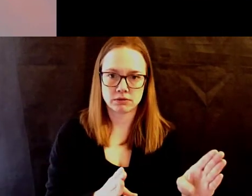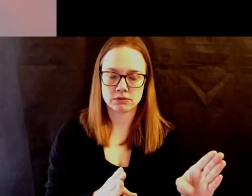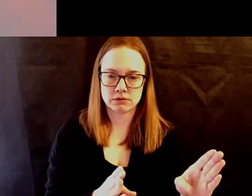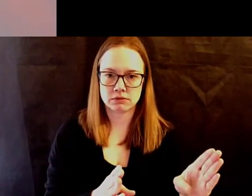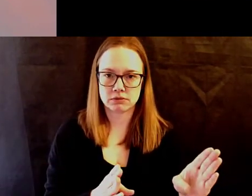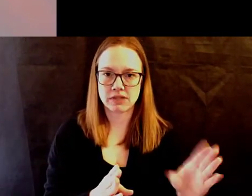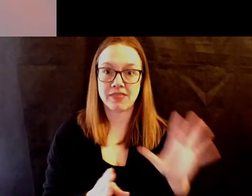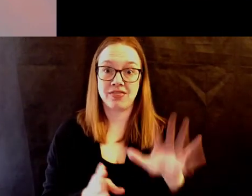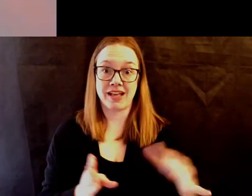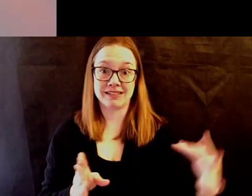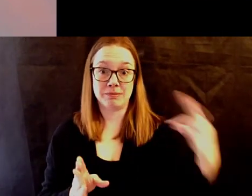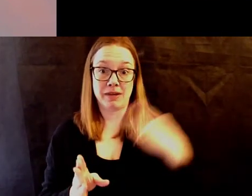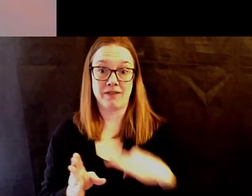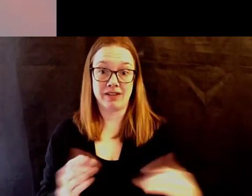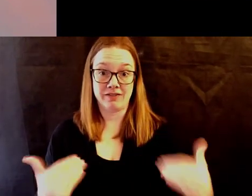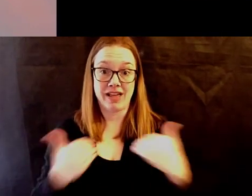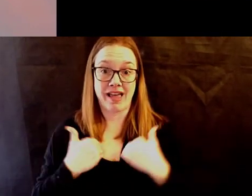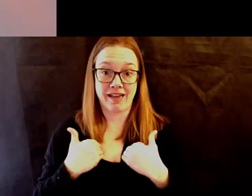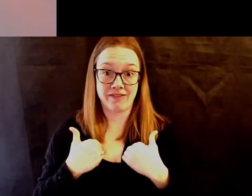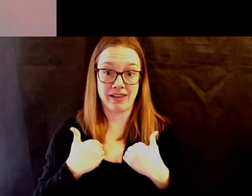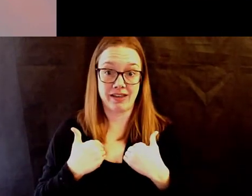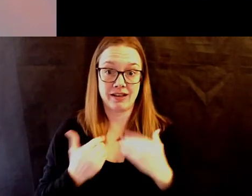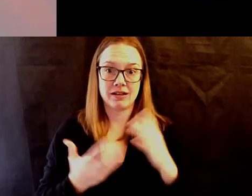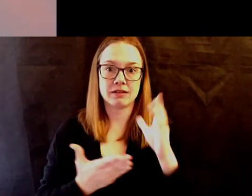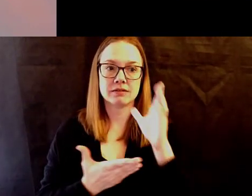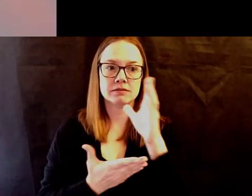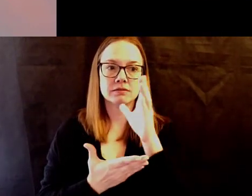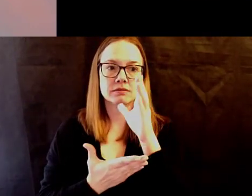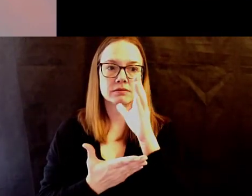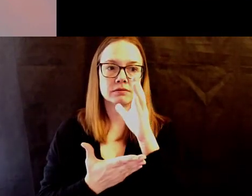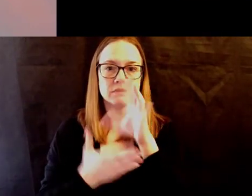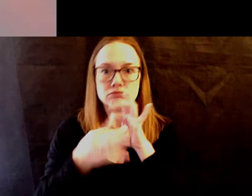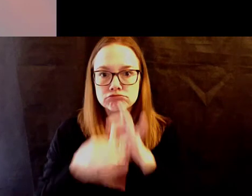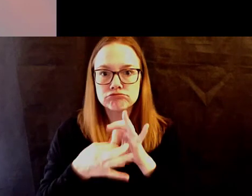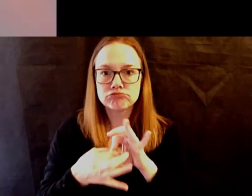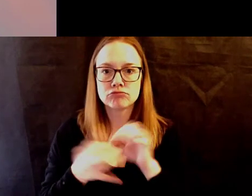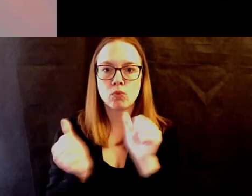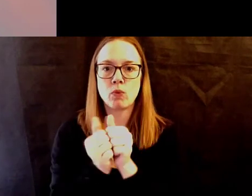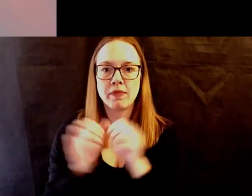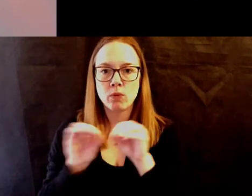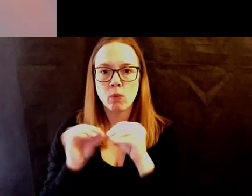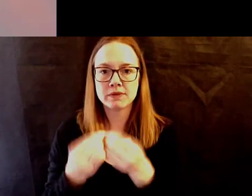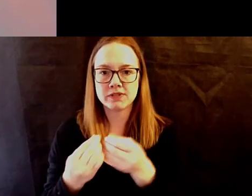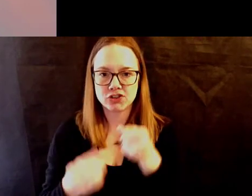with an organization that you trust to help you engage.